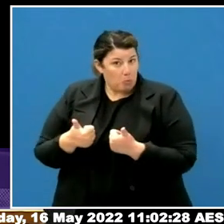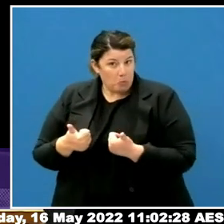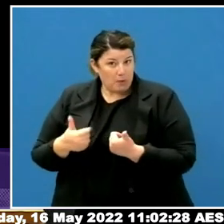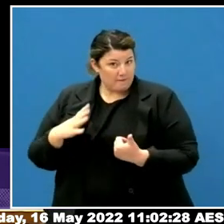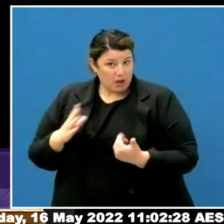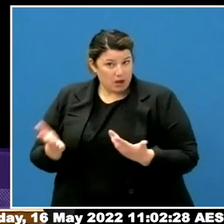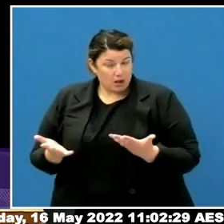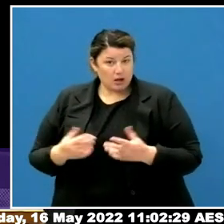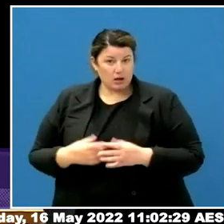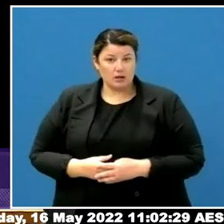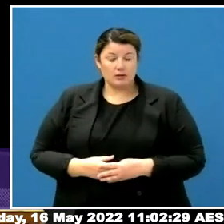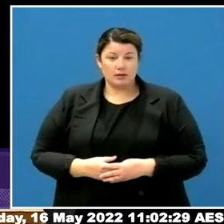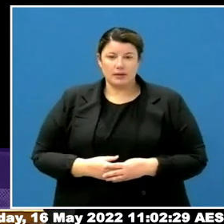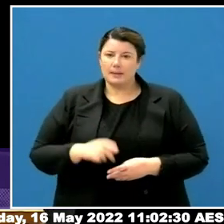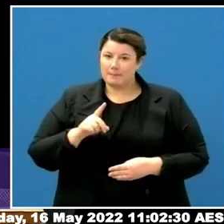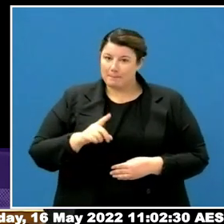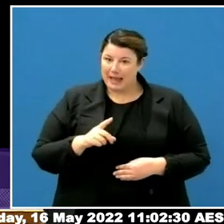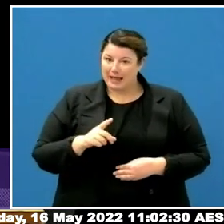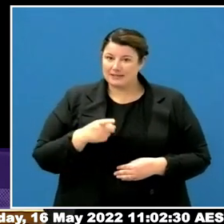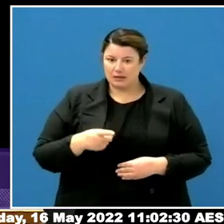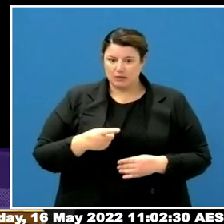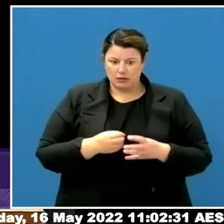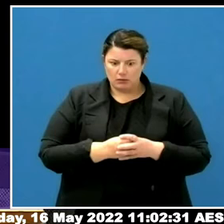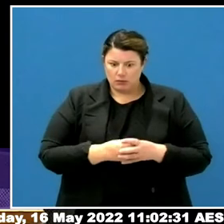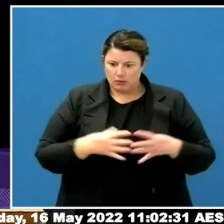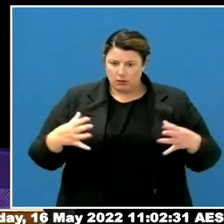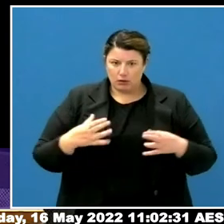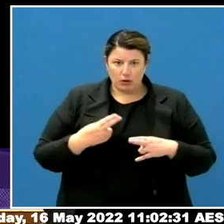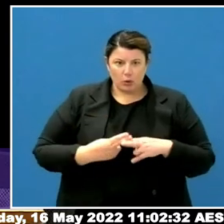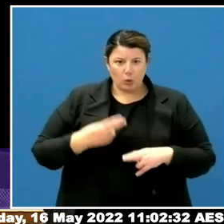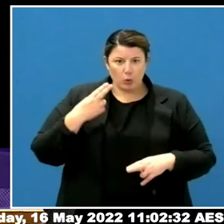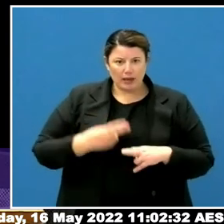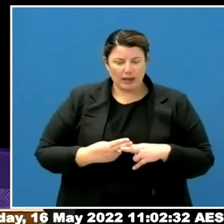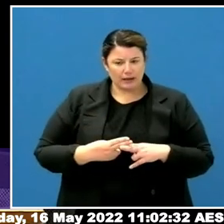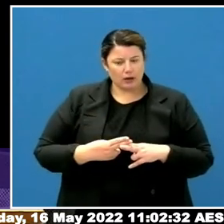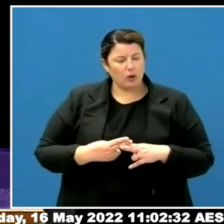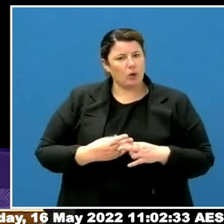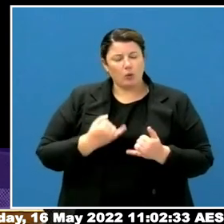However, we will examine how the risk of violence, abuse, neglect and exploitation of